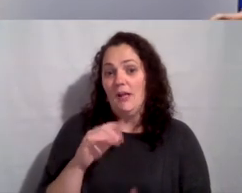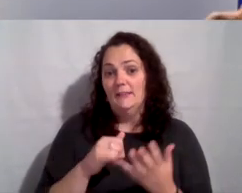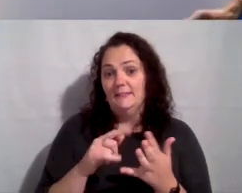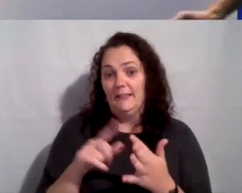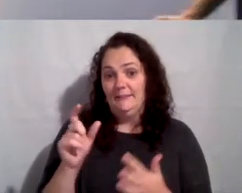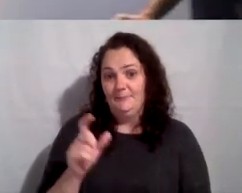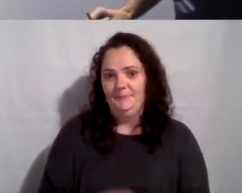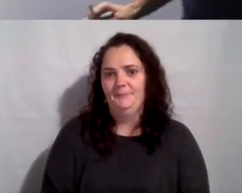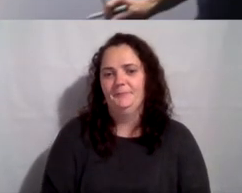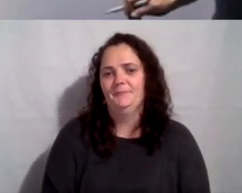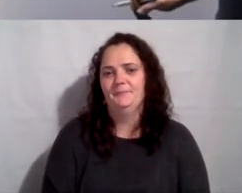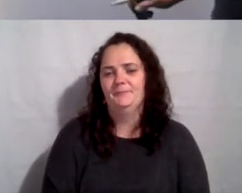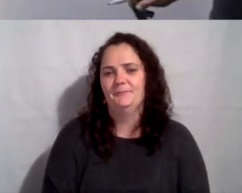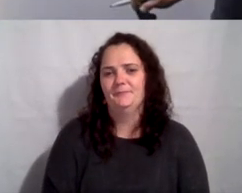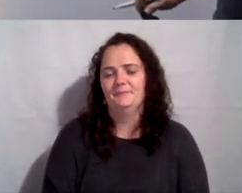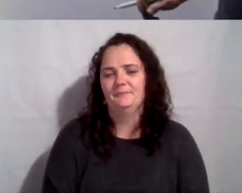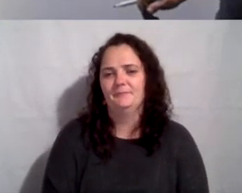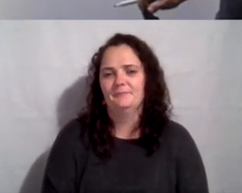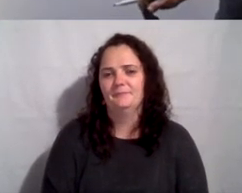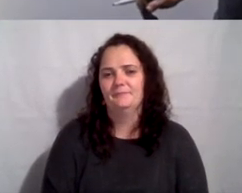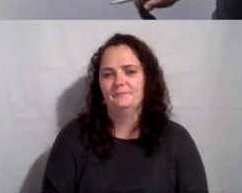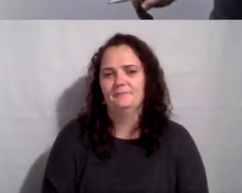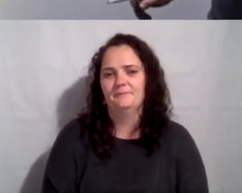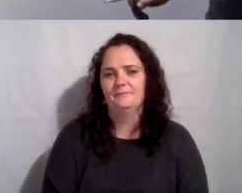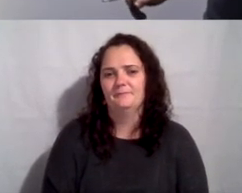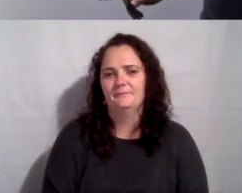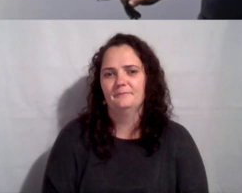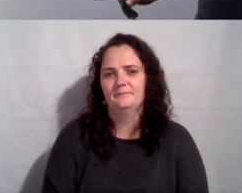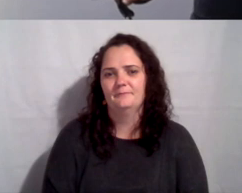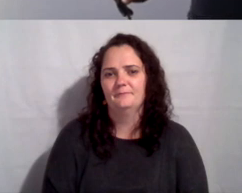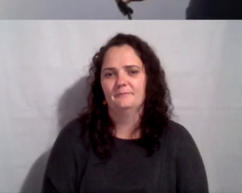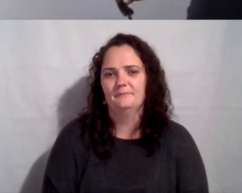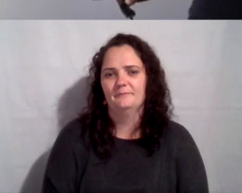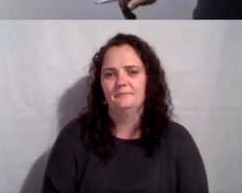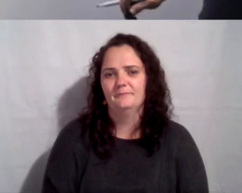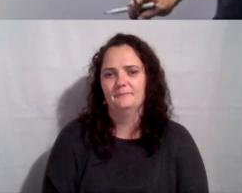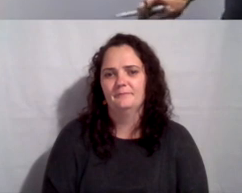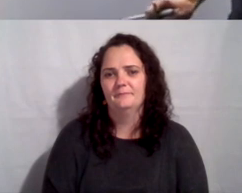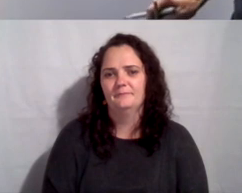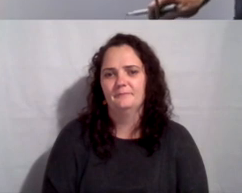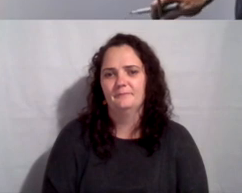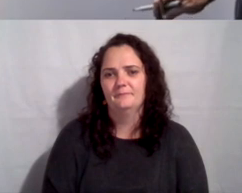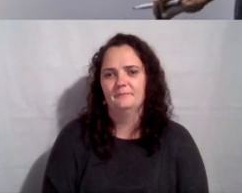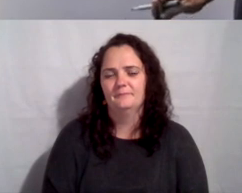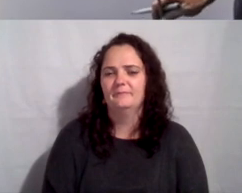seconds on this one